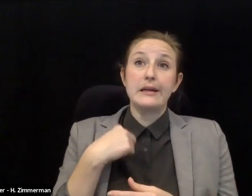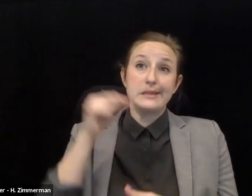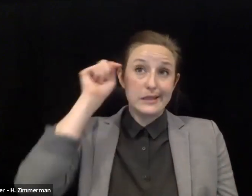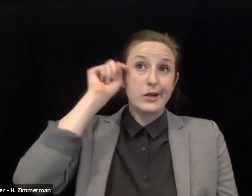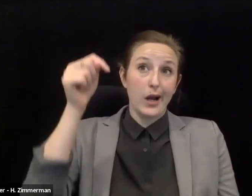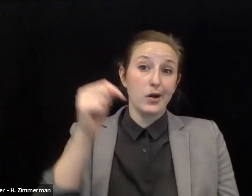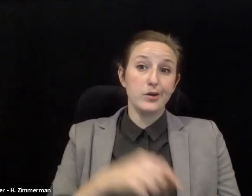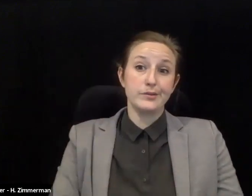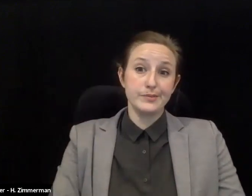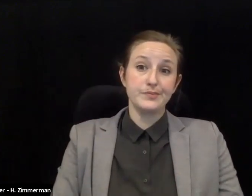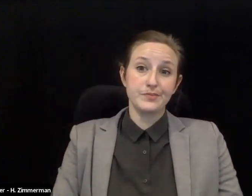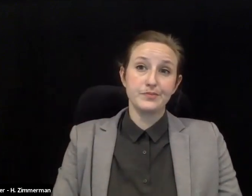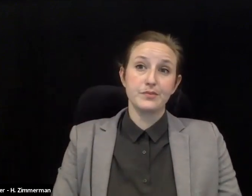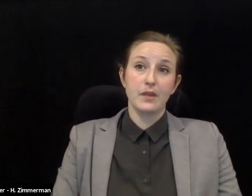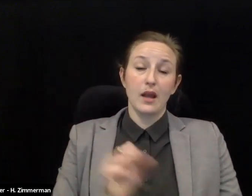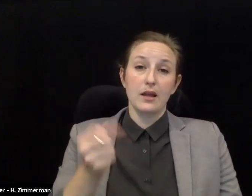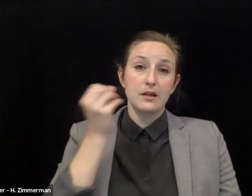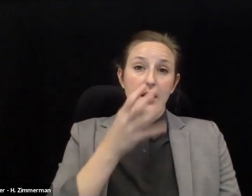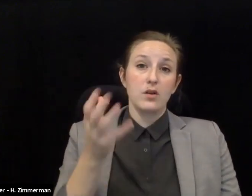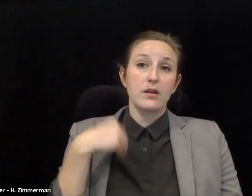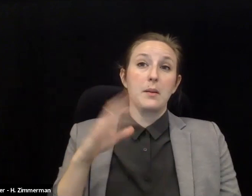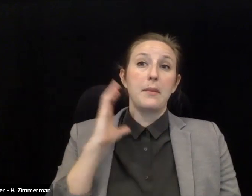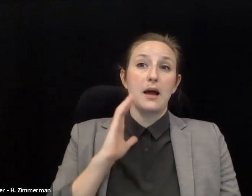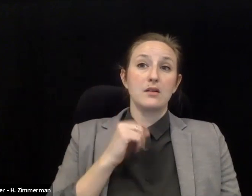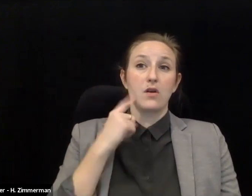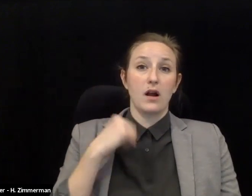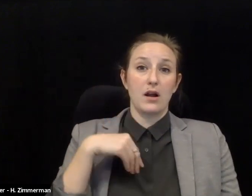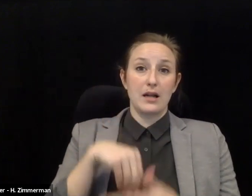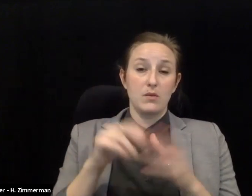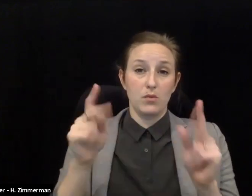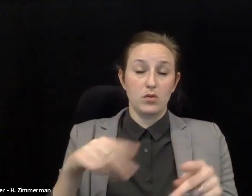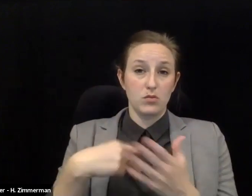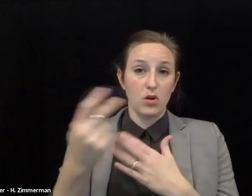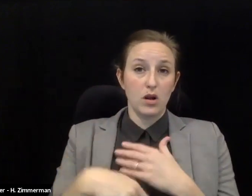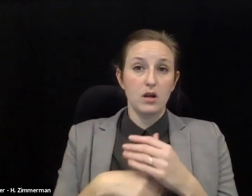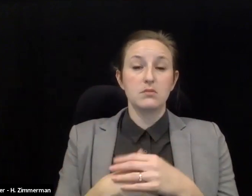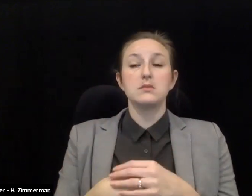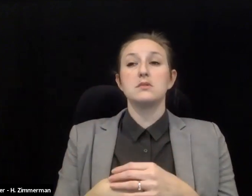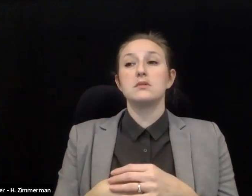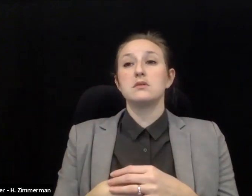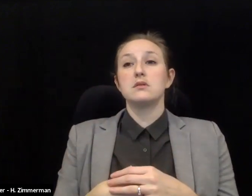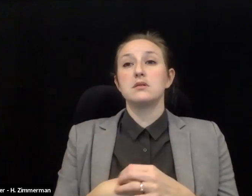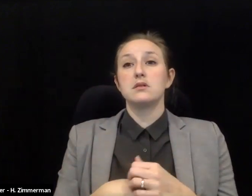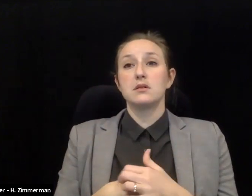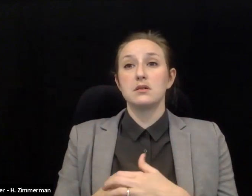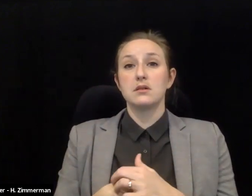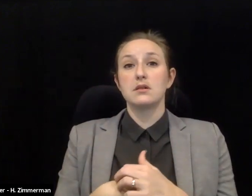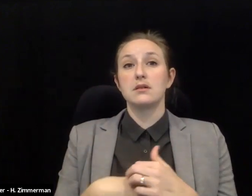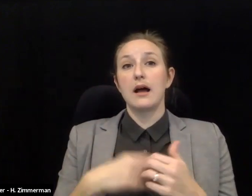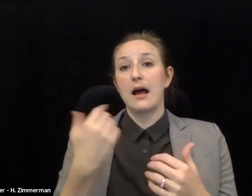but we, I can tell you that in the past for in person programs. If we have Somebody who has an accommodation need and needs to get